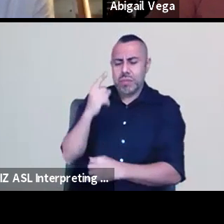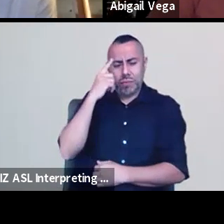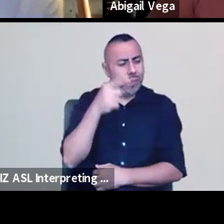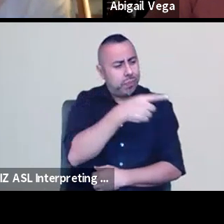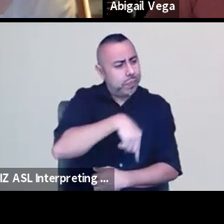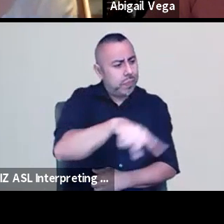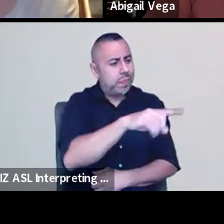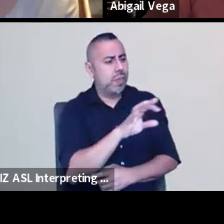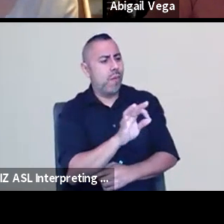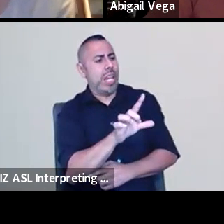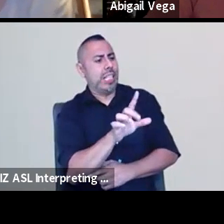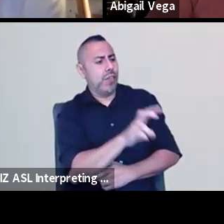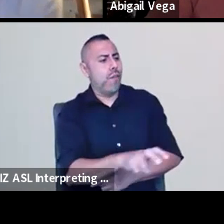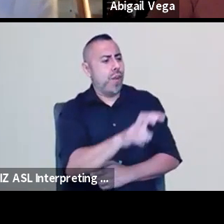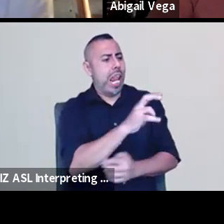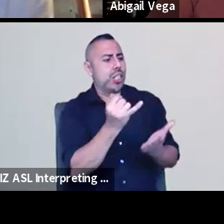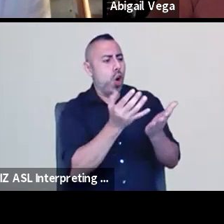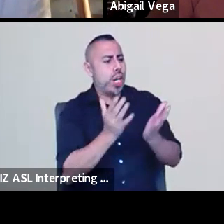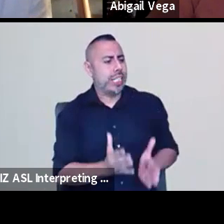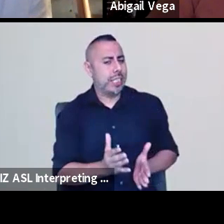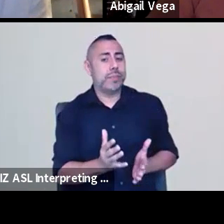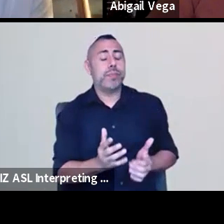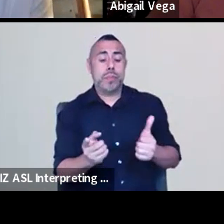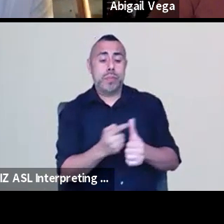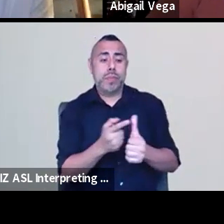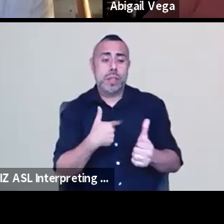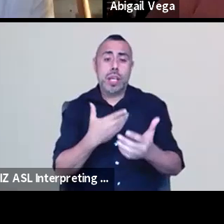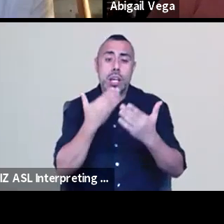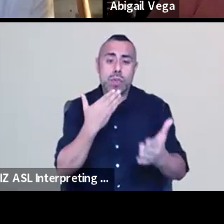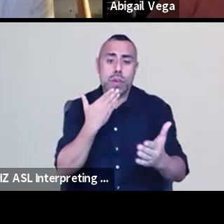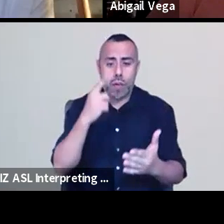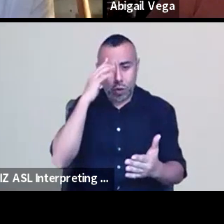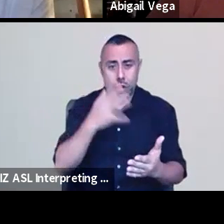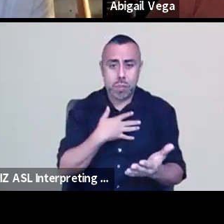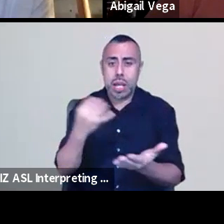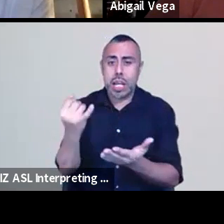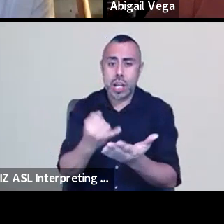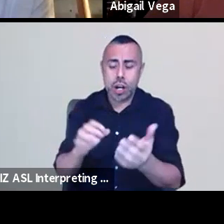and so, I'm so grateful to one, my art equity community, who I was able to drop in a request